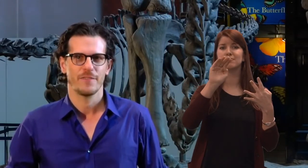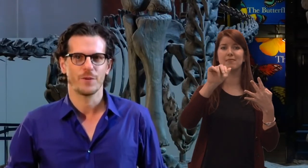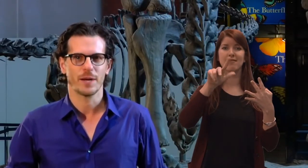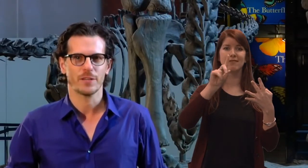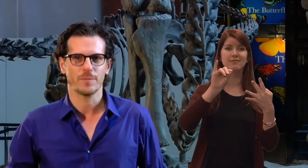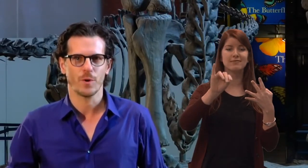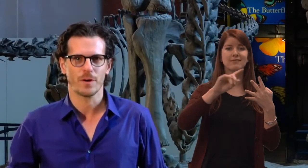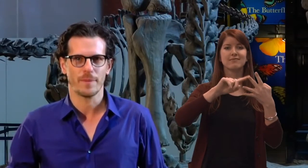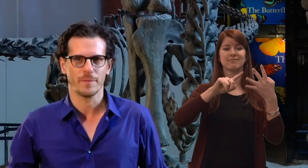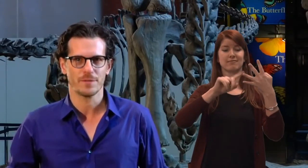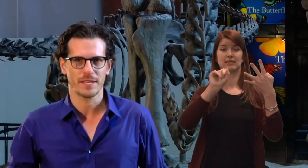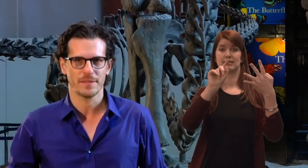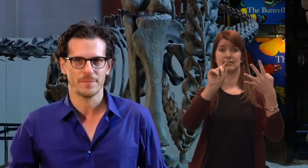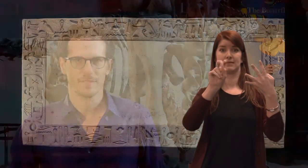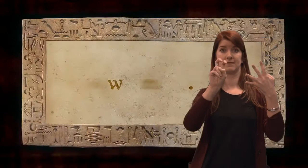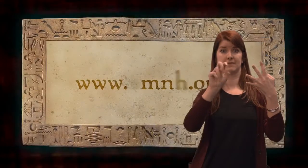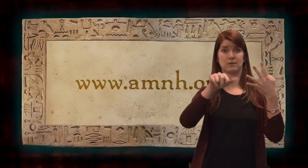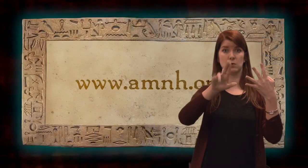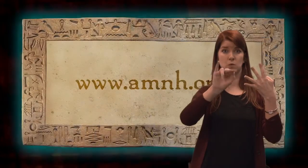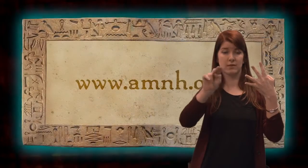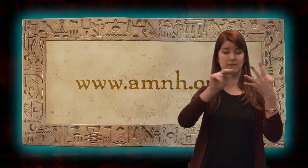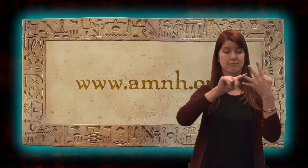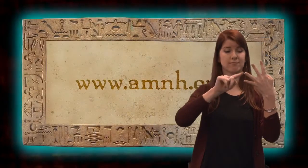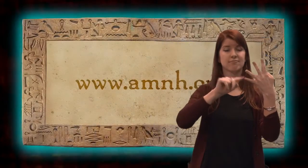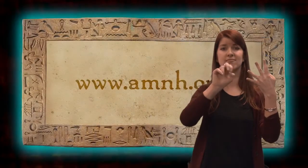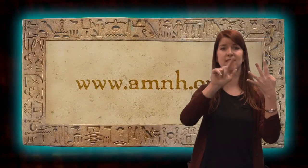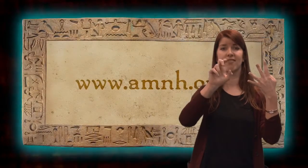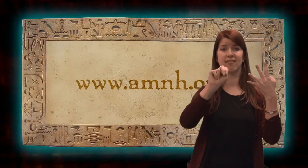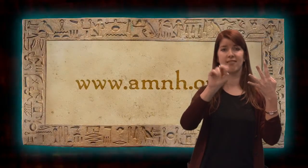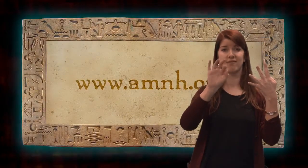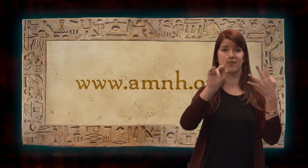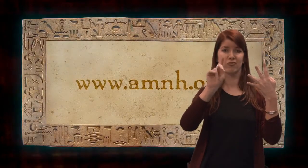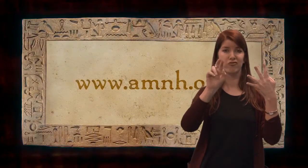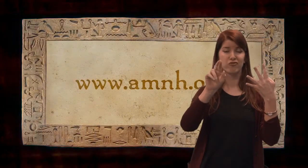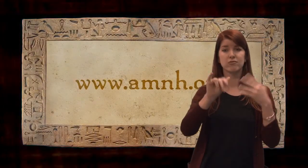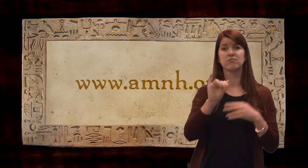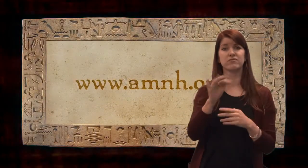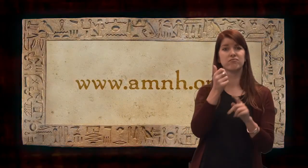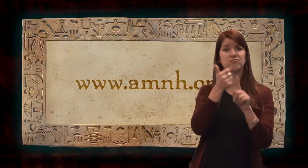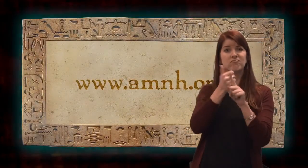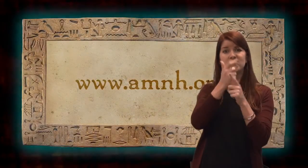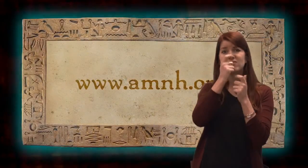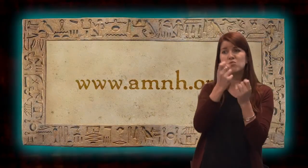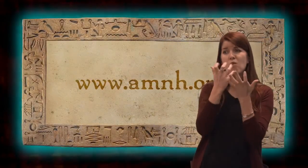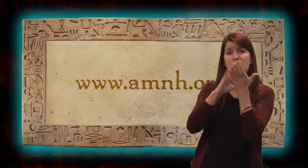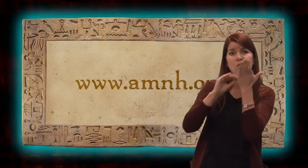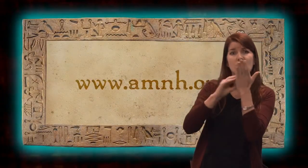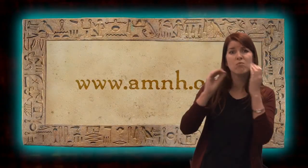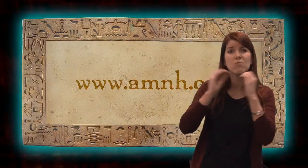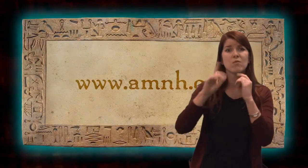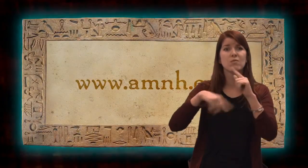If you want to learn more about museums, be sure to visit www.amhn.org,